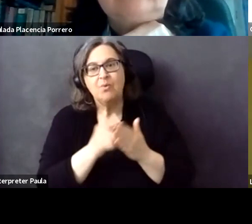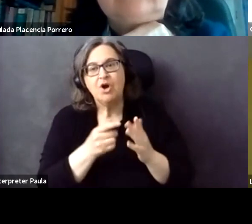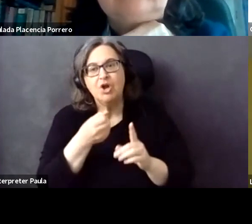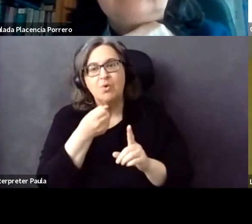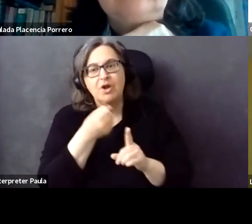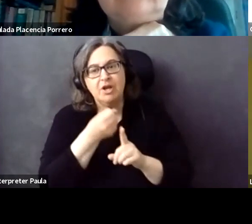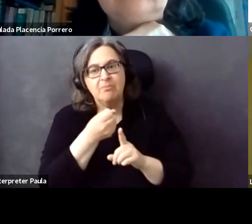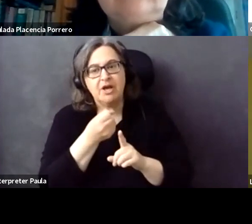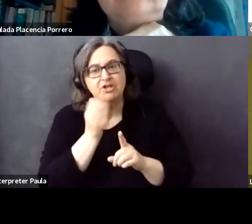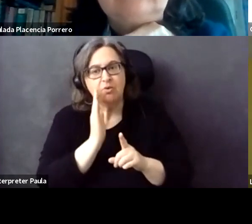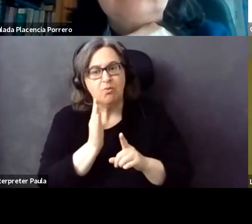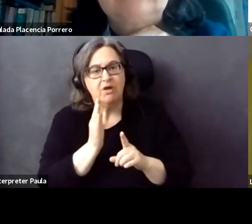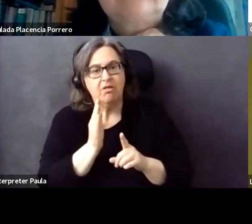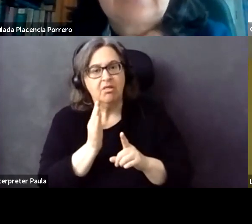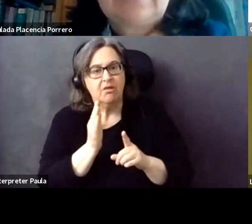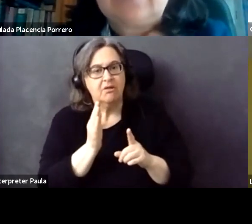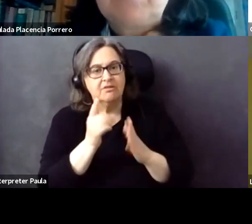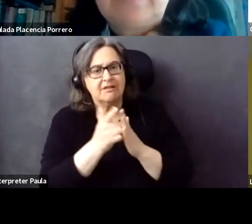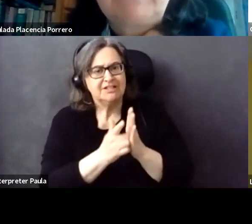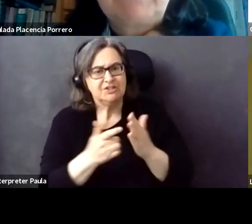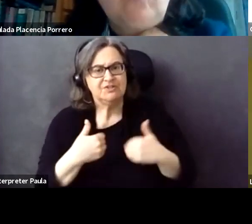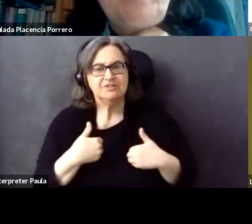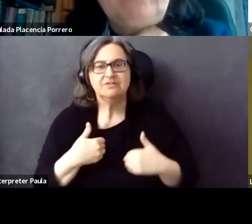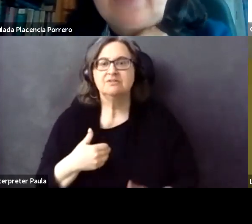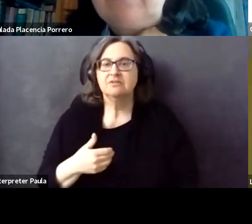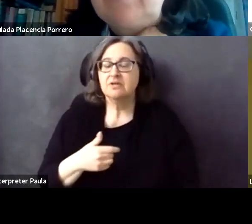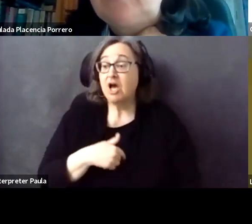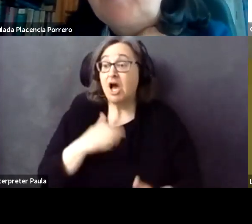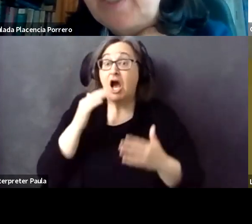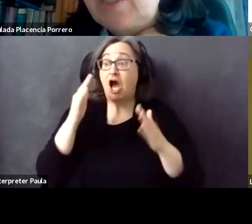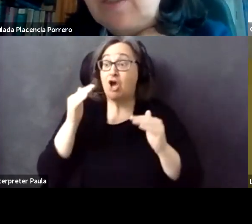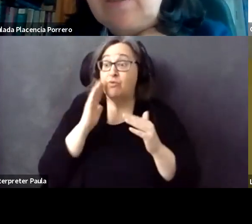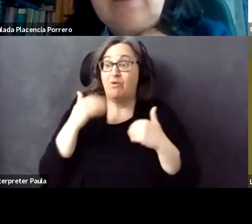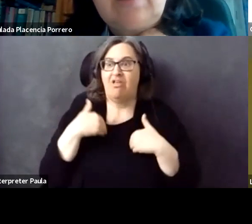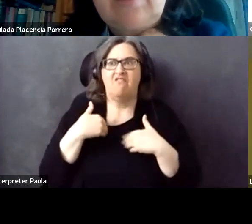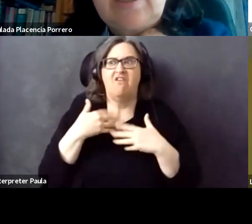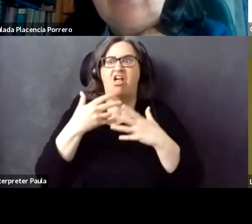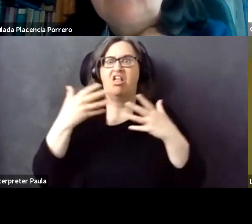of a personal view for you, what's your -- this is your baby. What do you see the potential here? What impact will this legislation actually have?